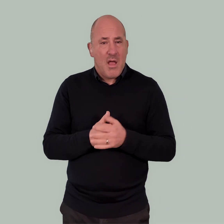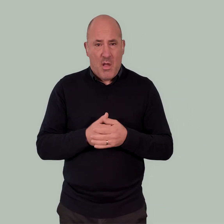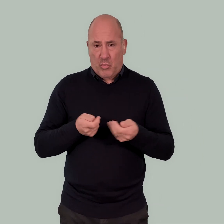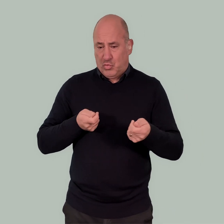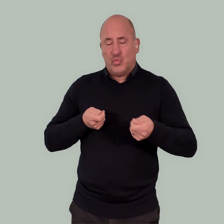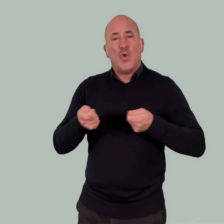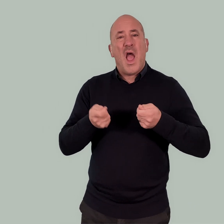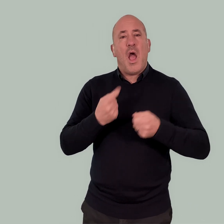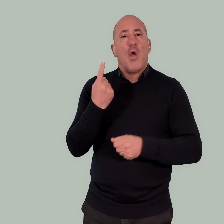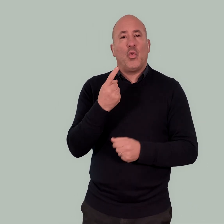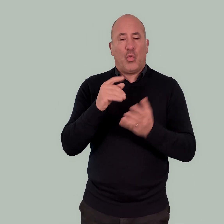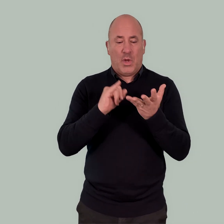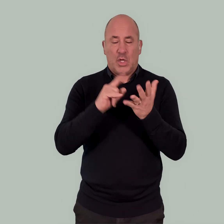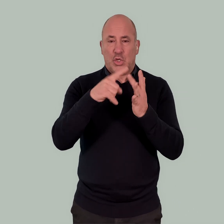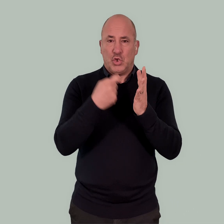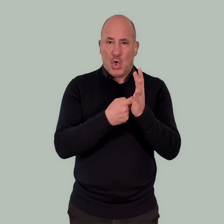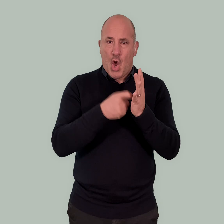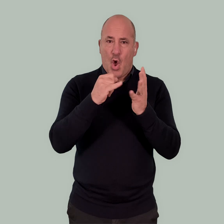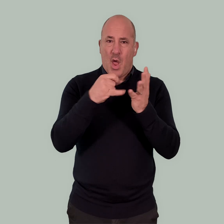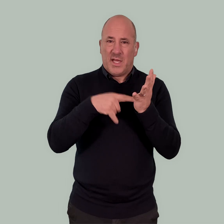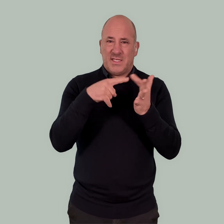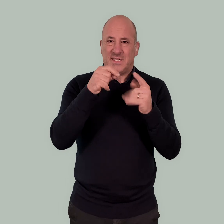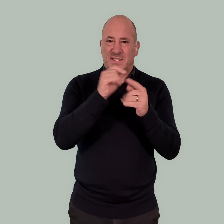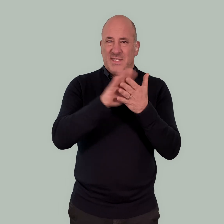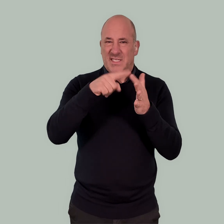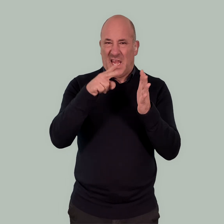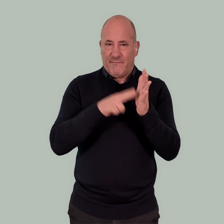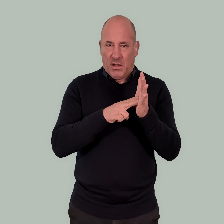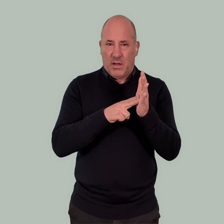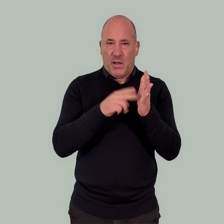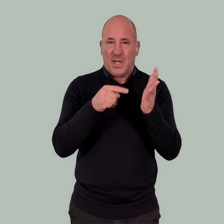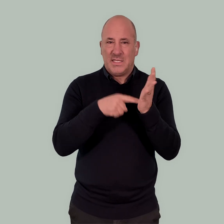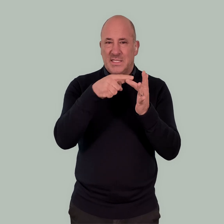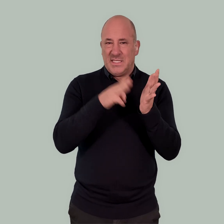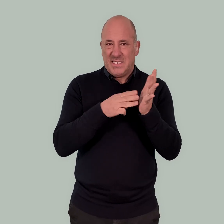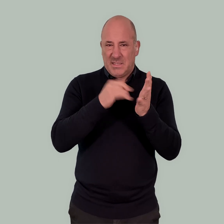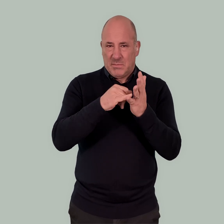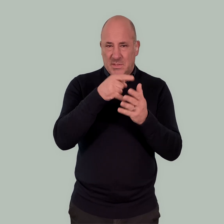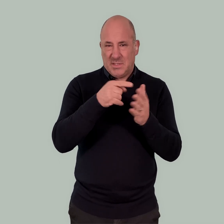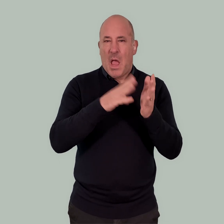The Review is co-chaired by Sir Stephen Timms,